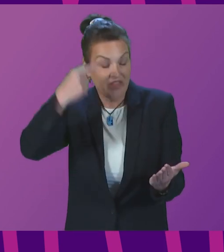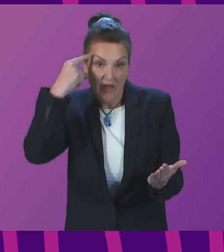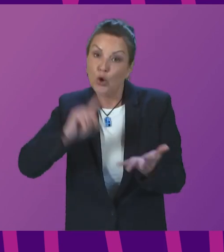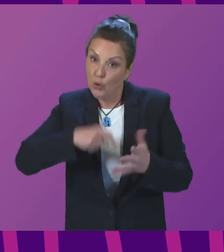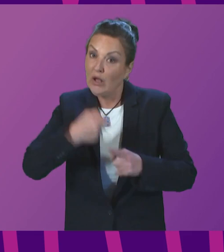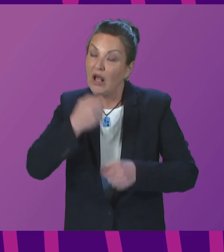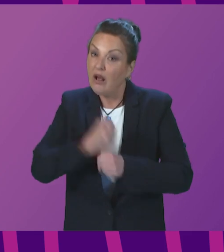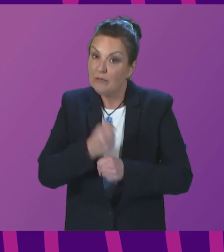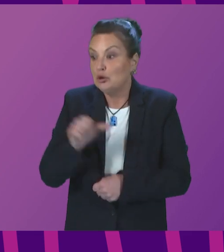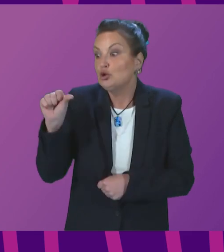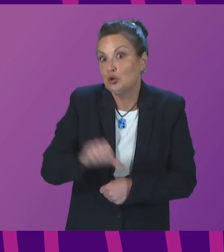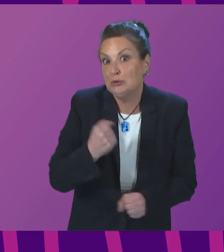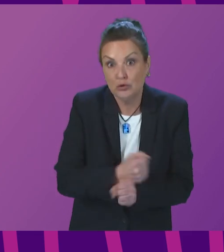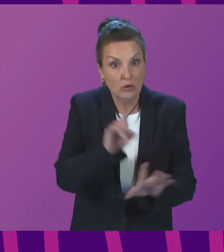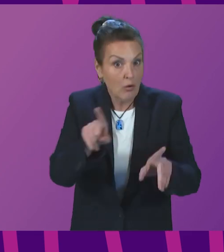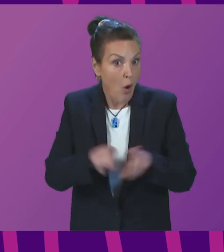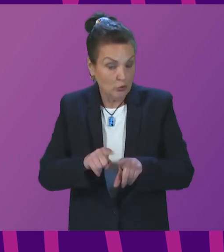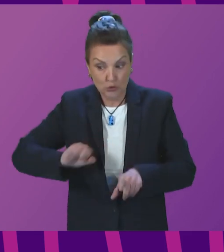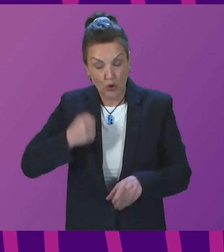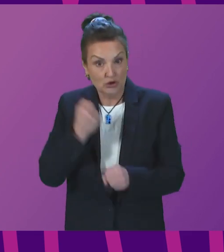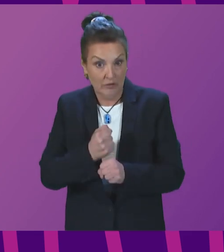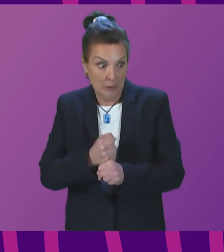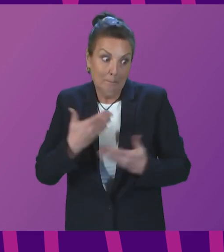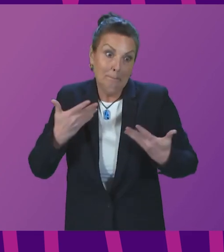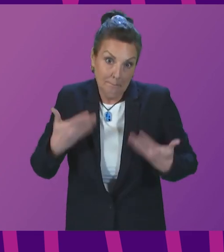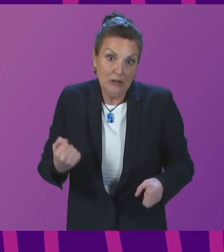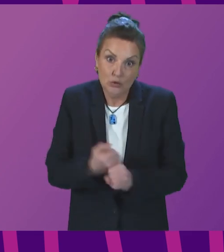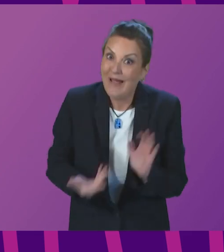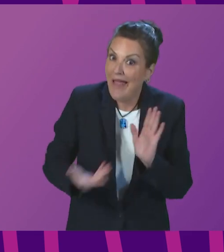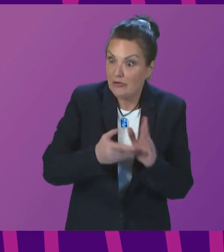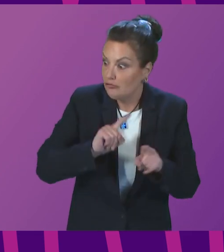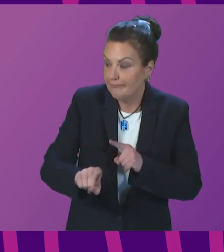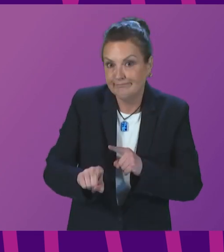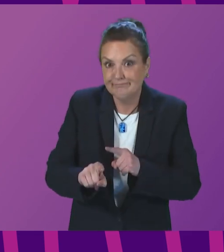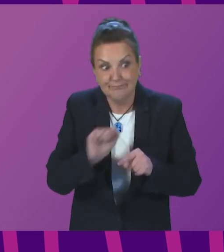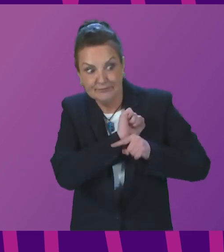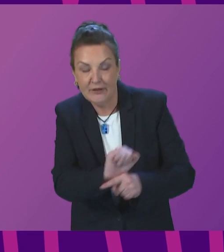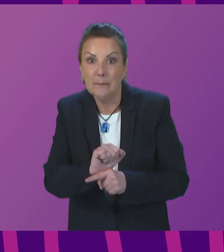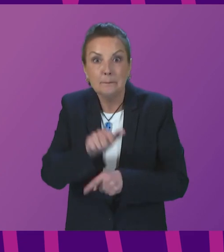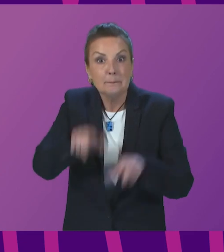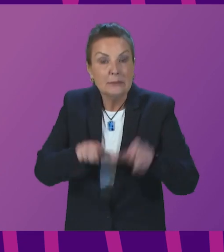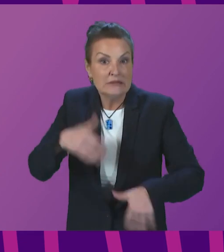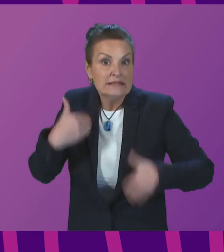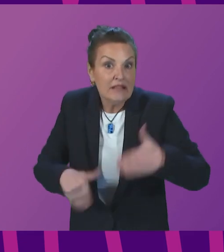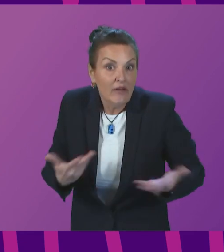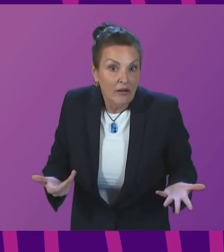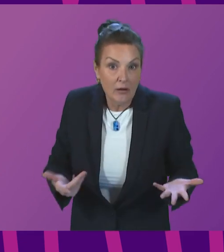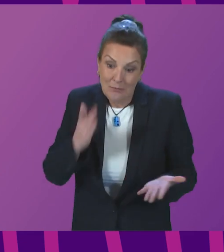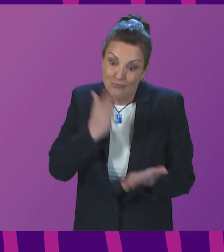We ourselves are taking a number of actions but, in the main, the levers and resources lie with the UK Government.